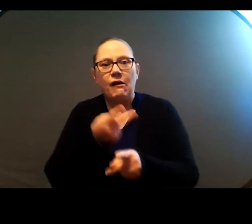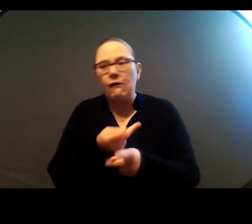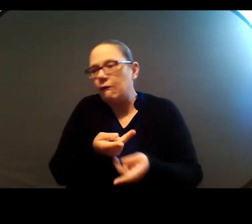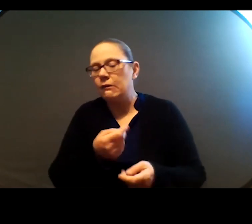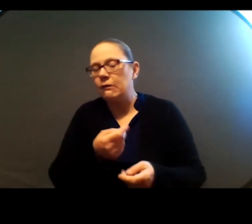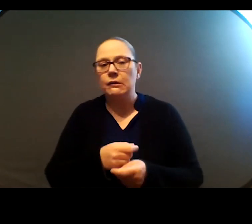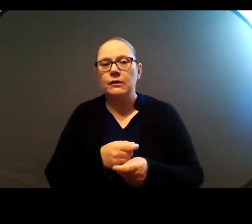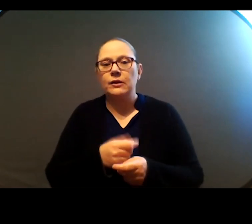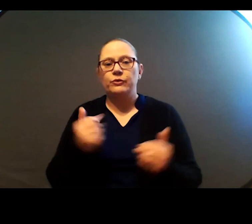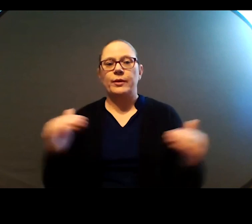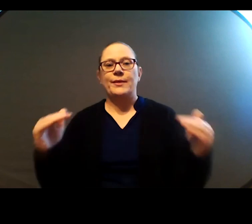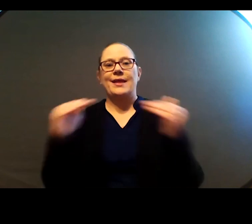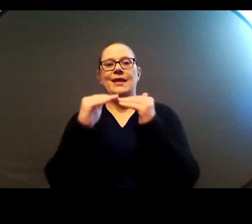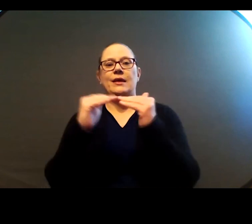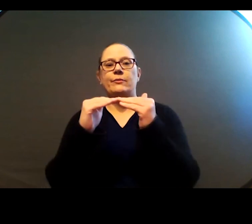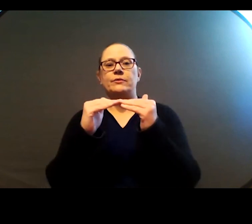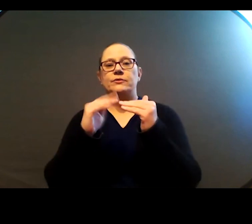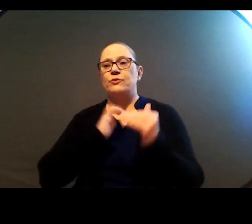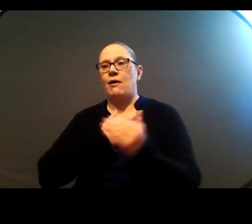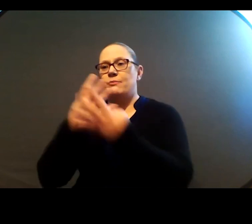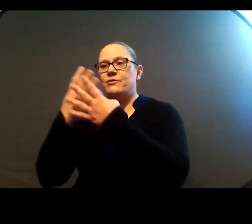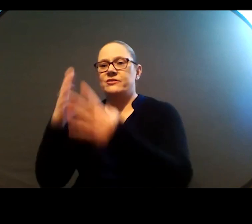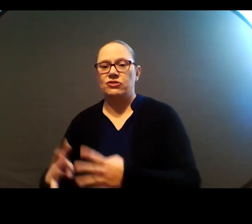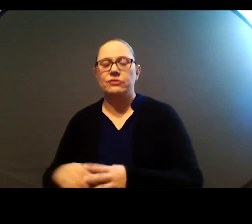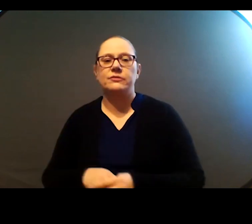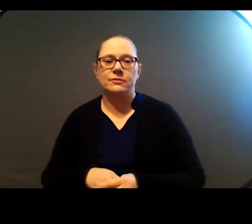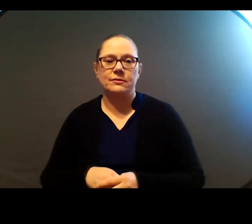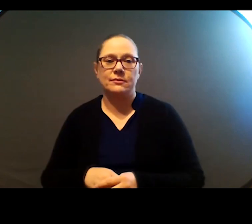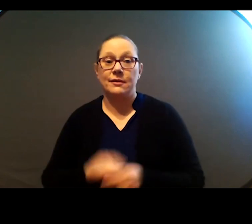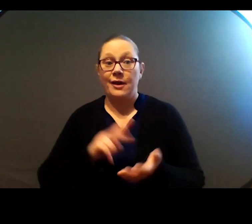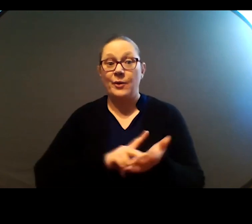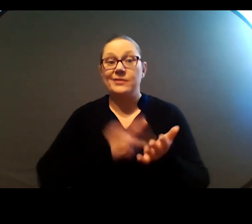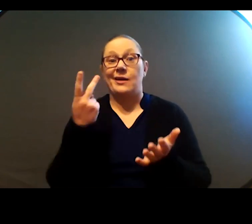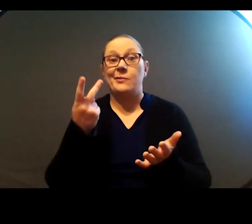just want to be equal to our prisoners. So that would double Indian Health Care right there and